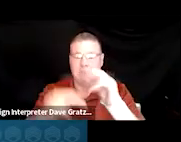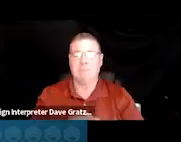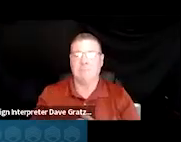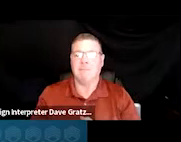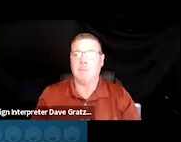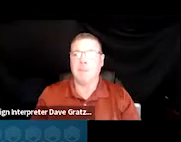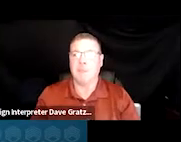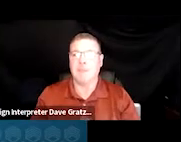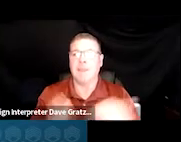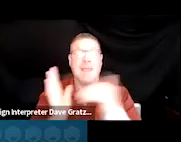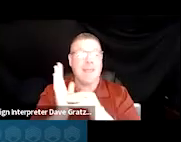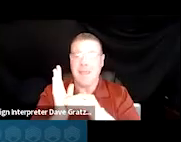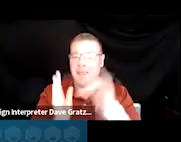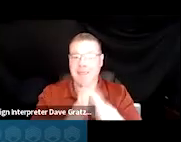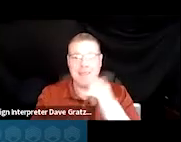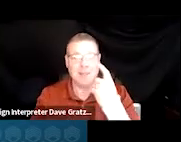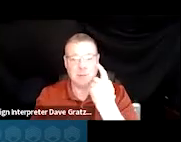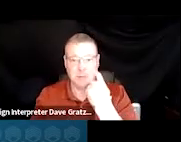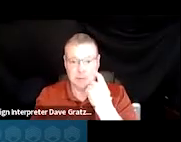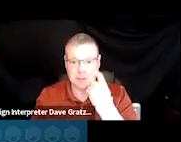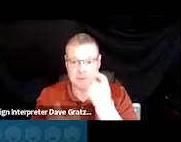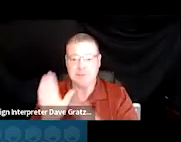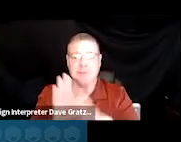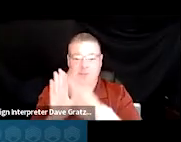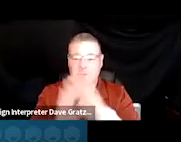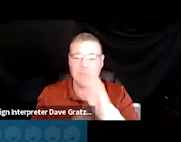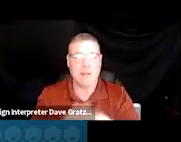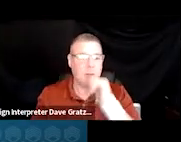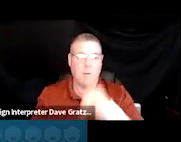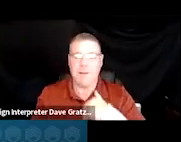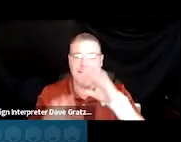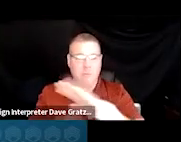Again, that's just been a recent development, so I don't have the metrics on it yet,